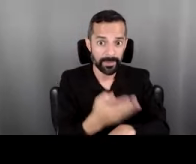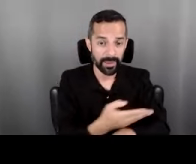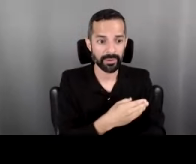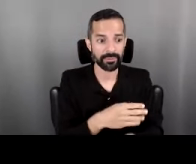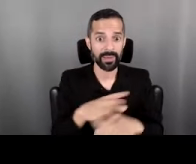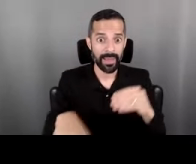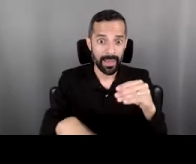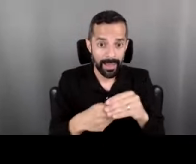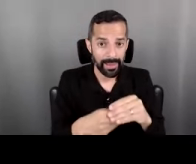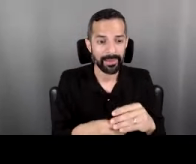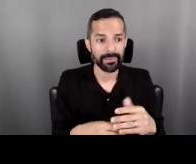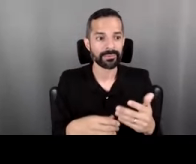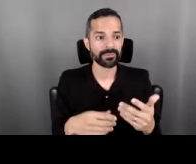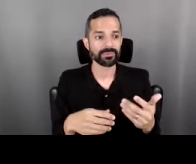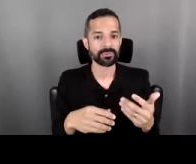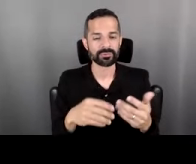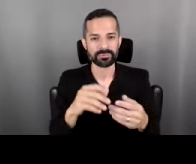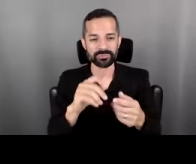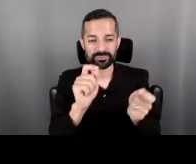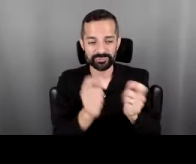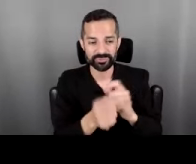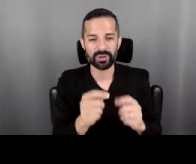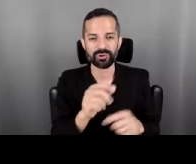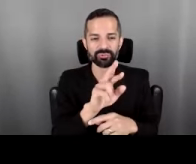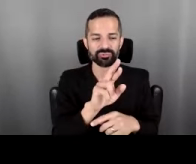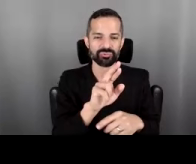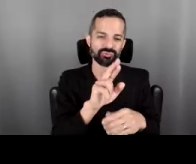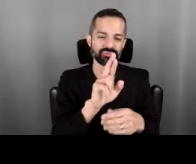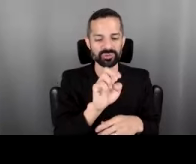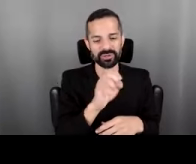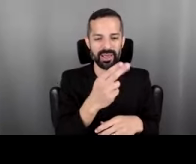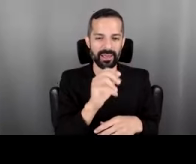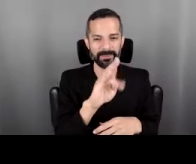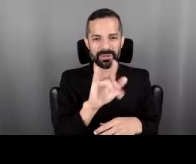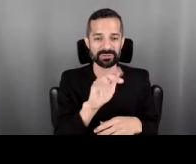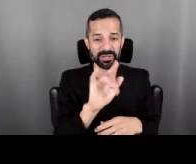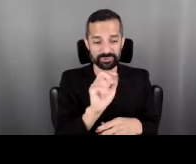rehabilitation, changes to the use of existing facilities,